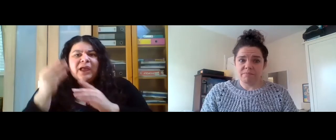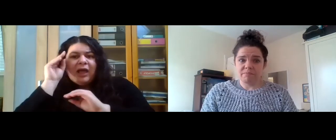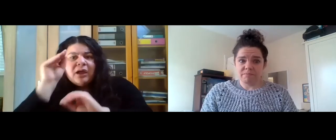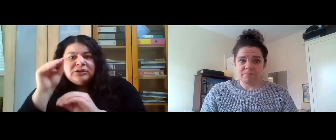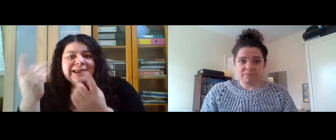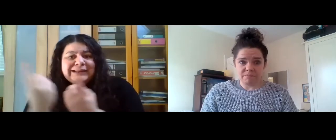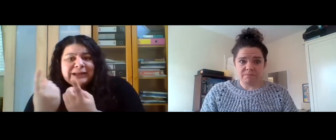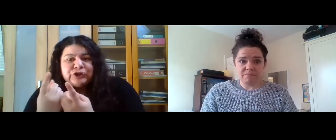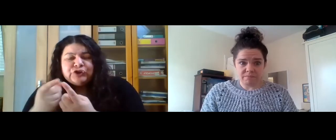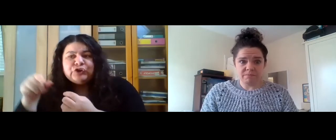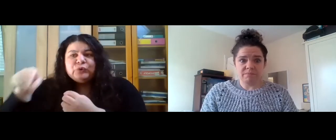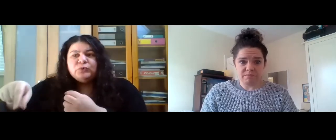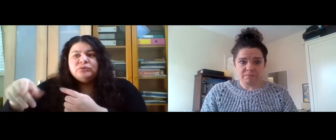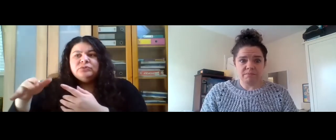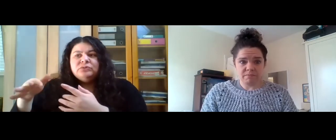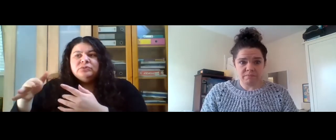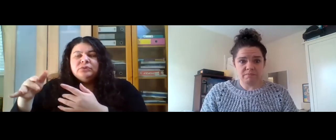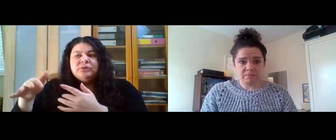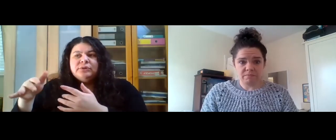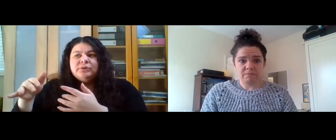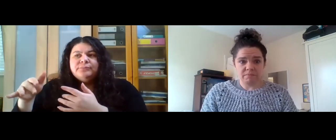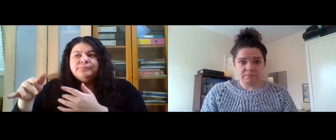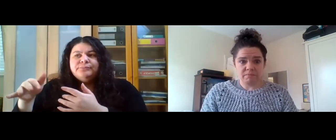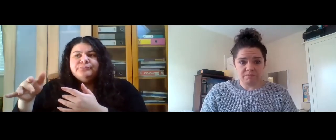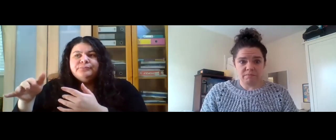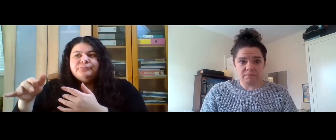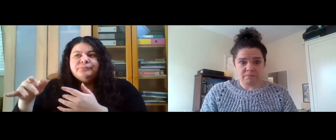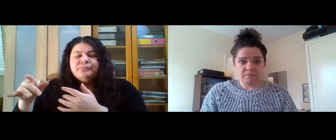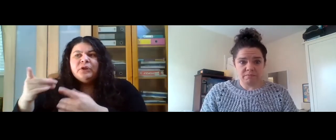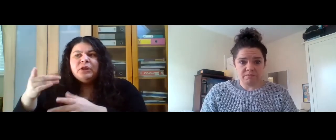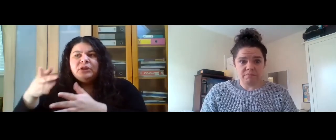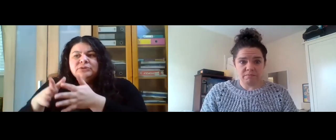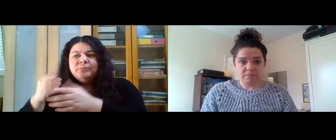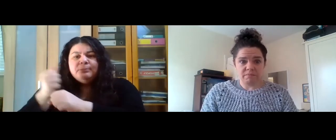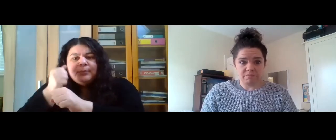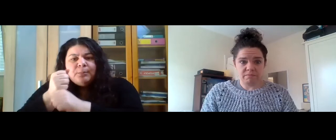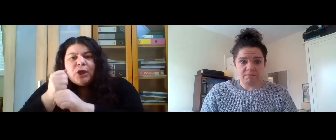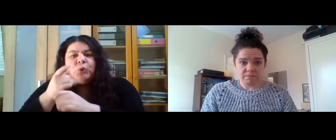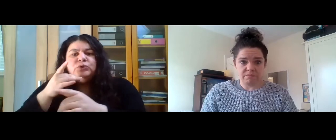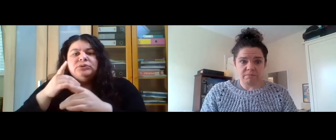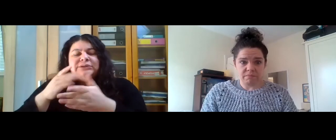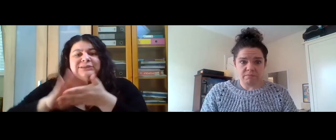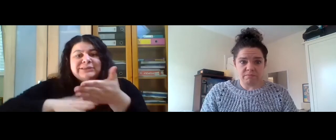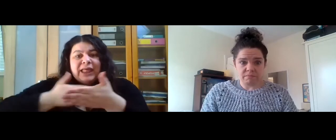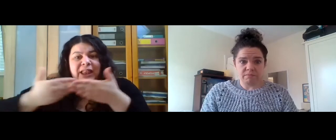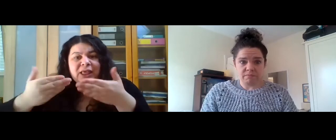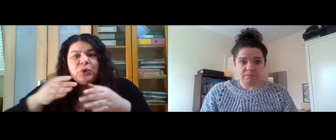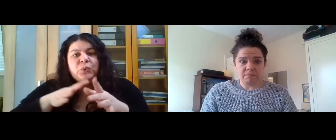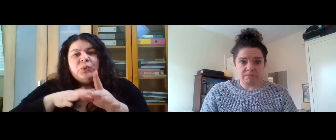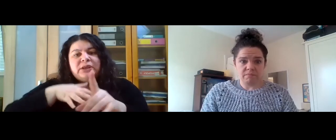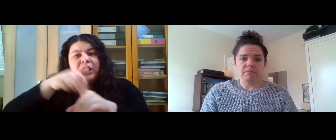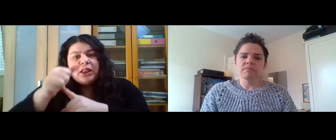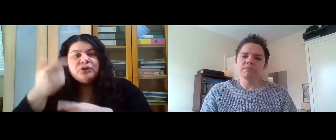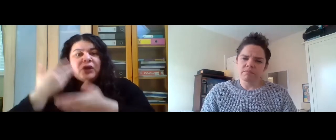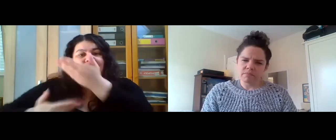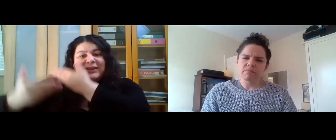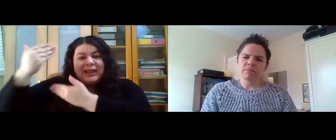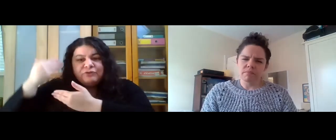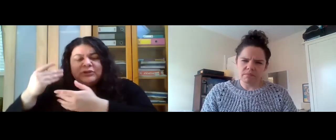Issues in education, promoting sign language, our culture, our history...